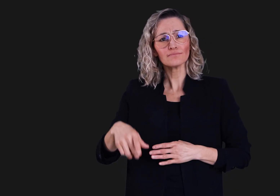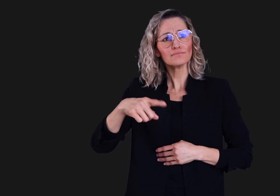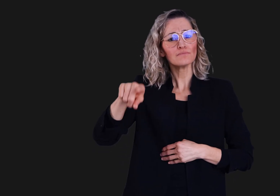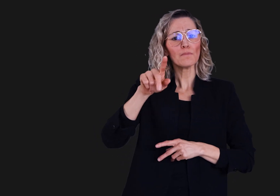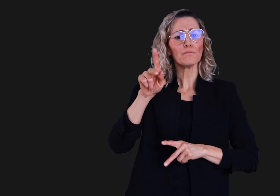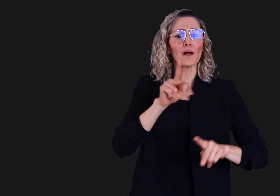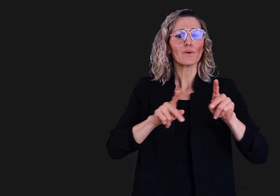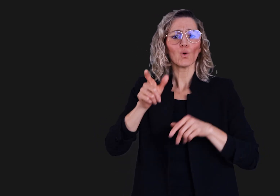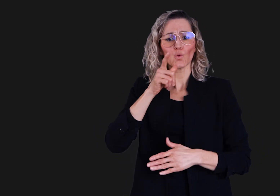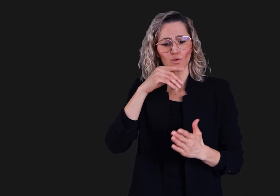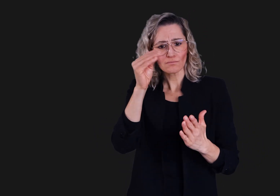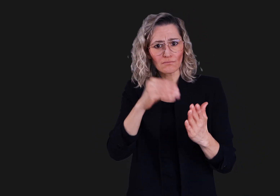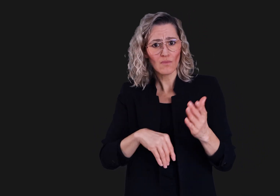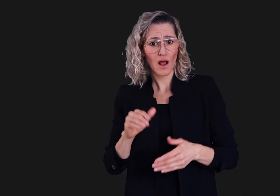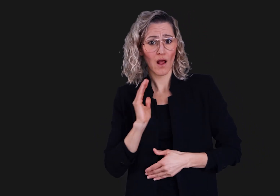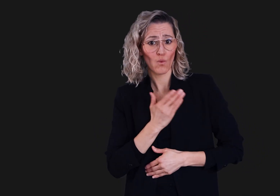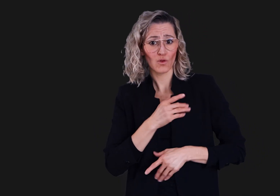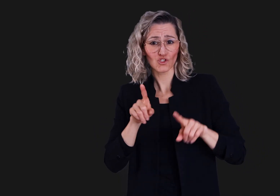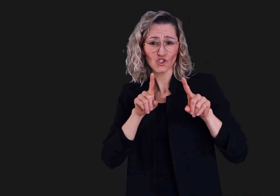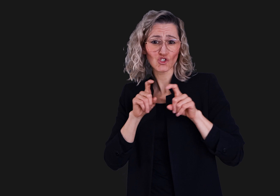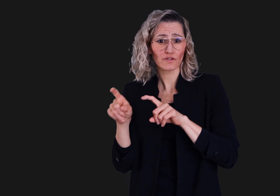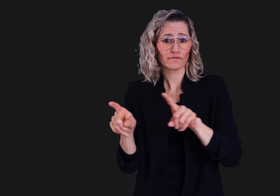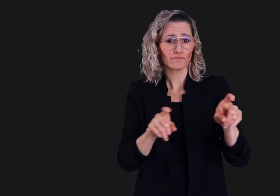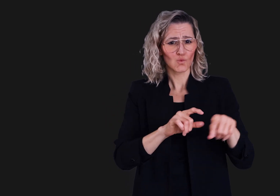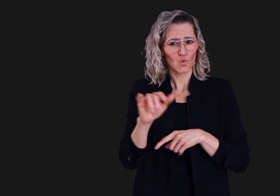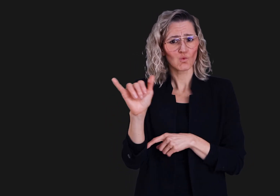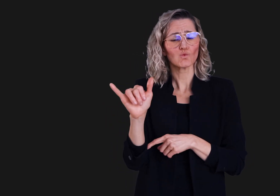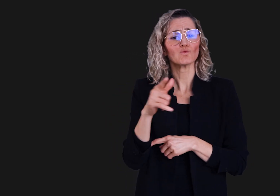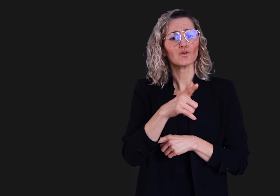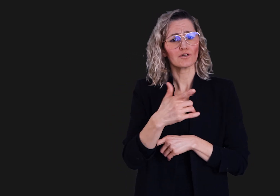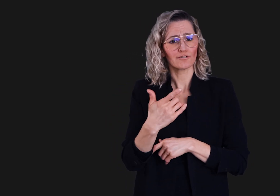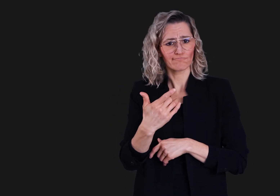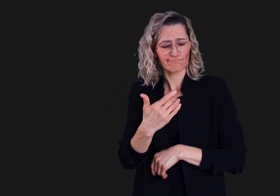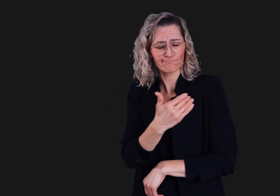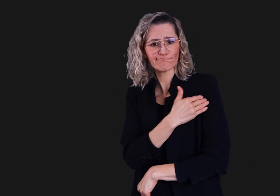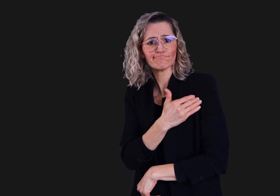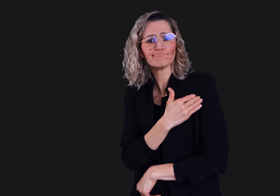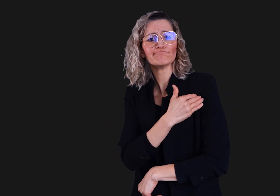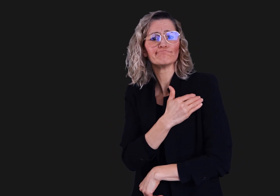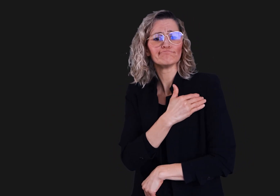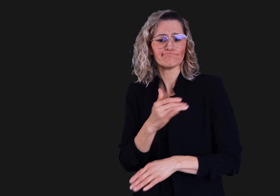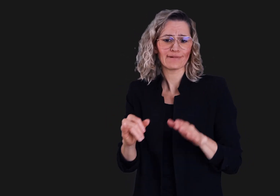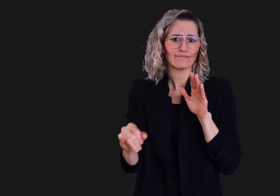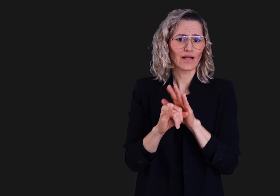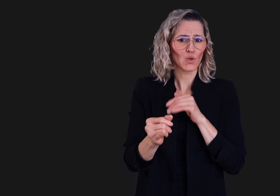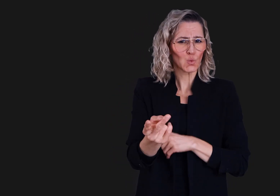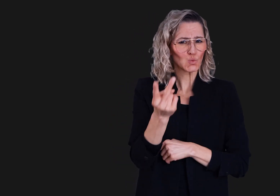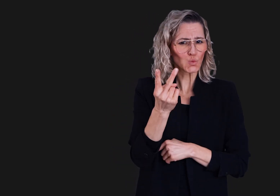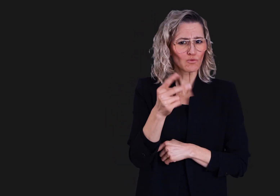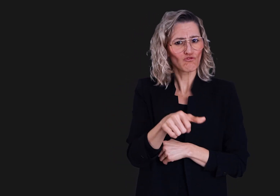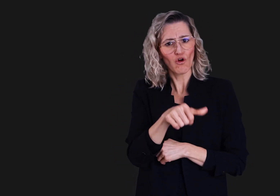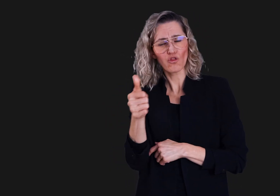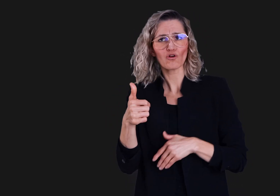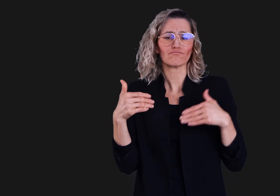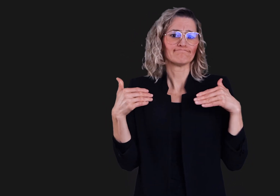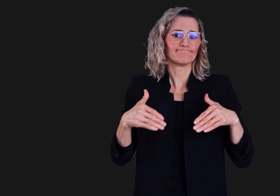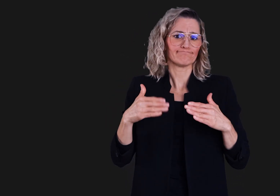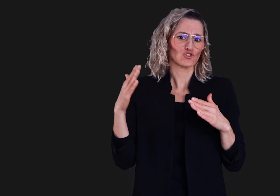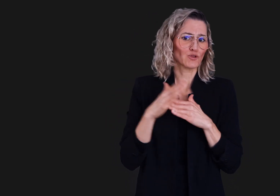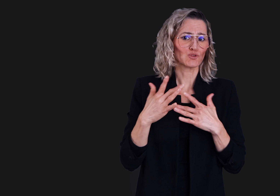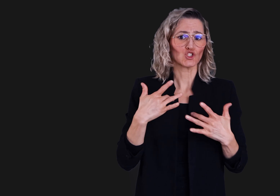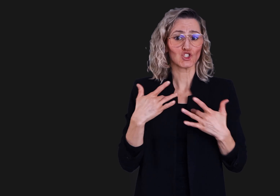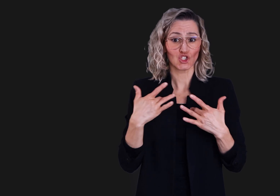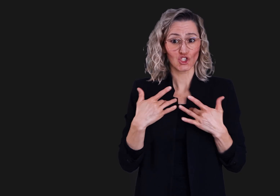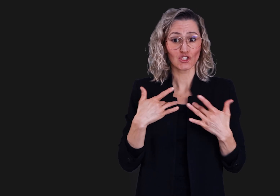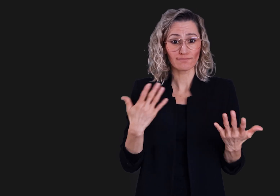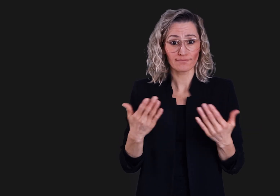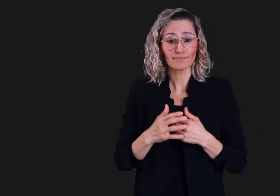People who took our survey also identified two other top concerns.